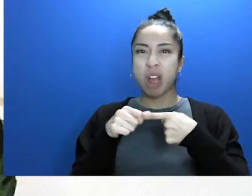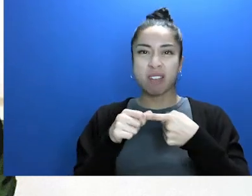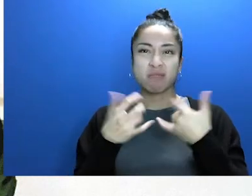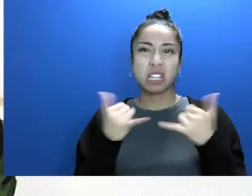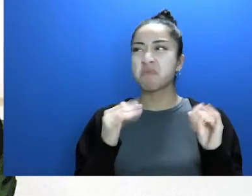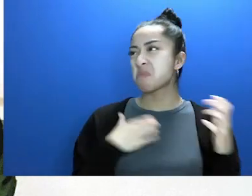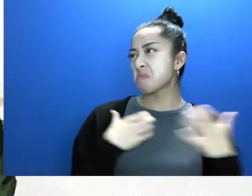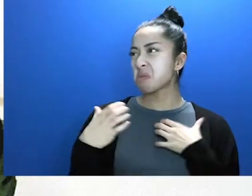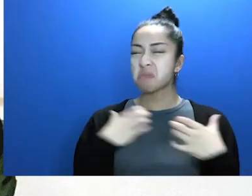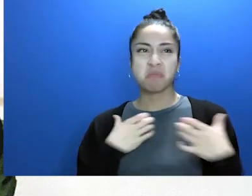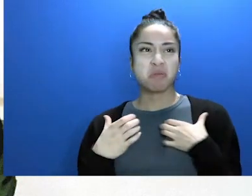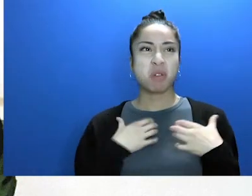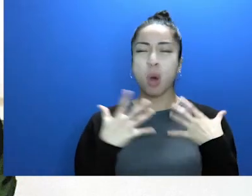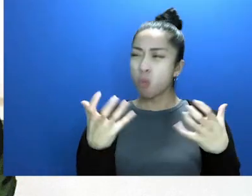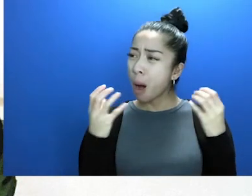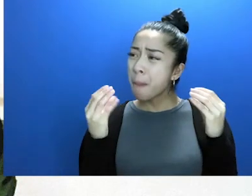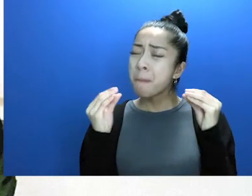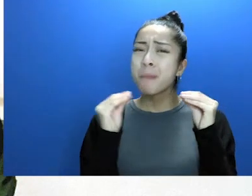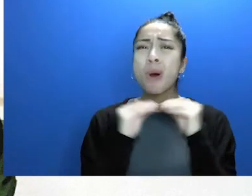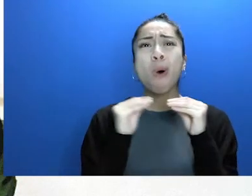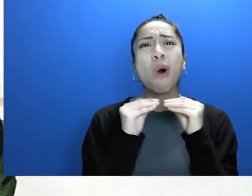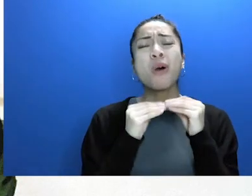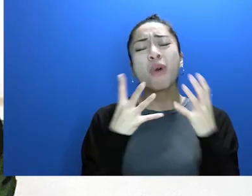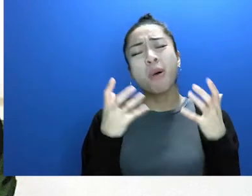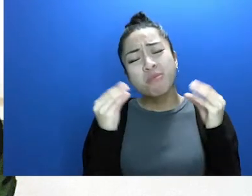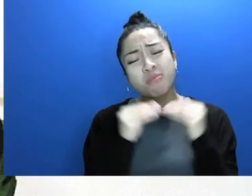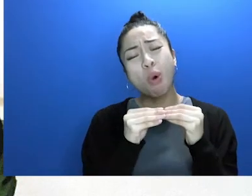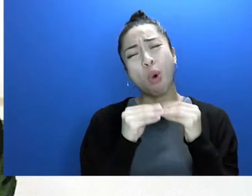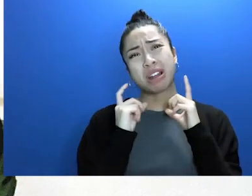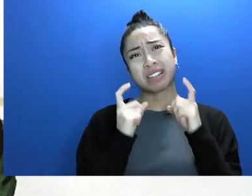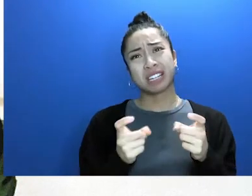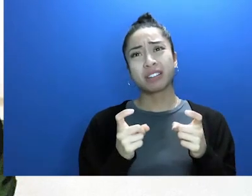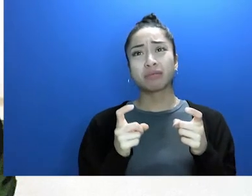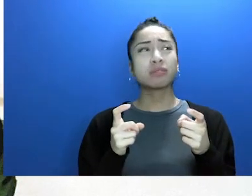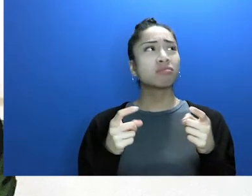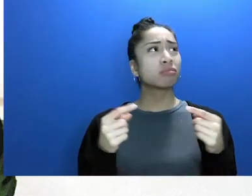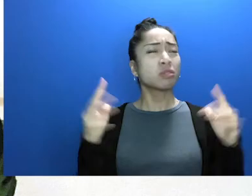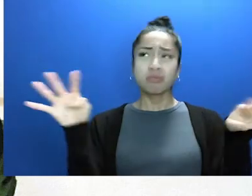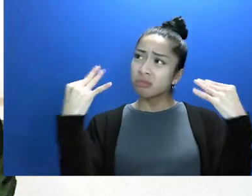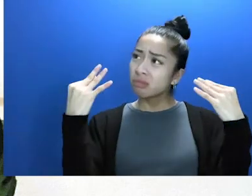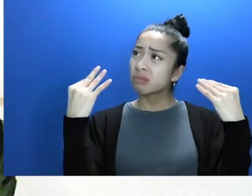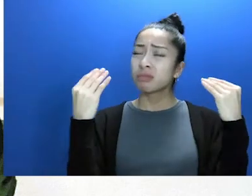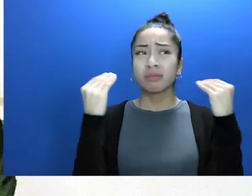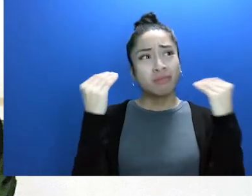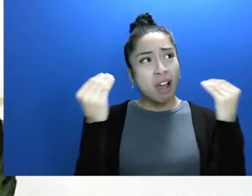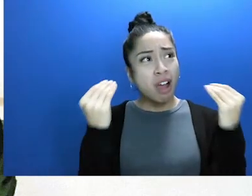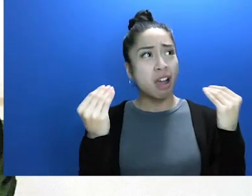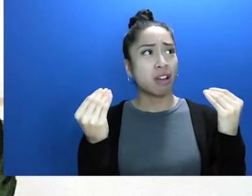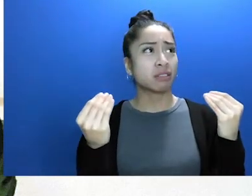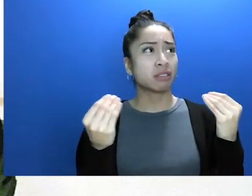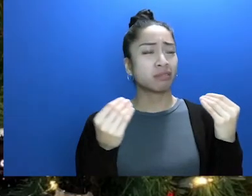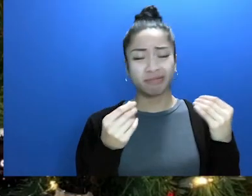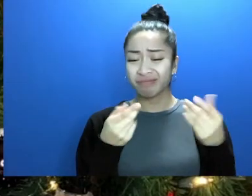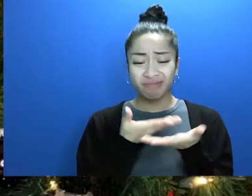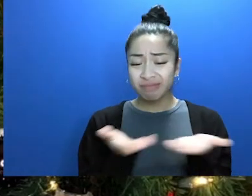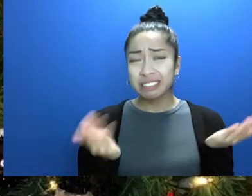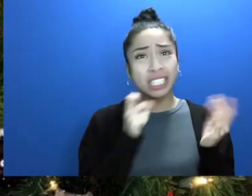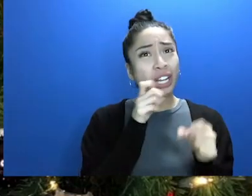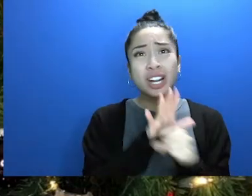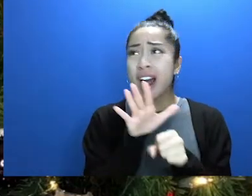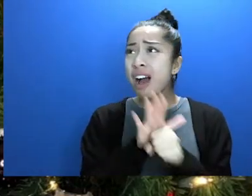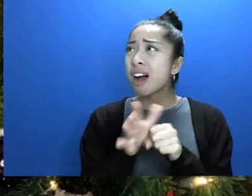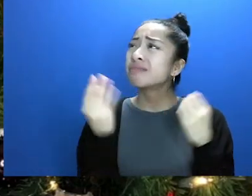all tied i want more the brat screamed it's all about me i don't have enough oh why can't you see